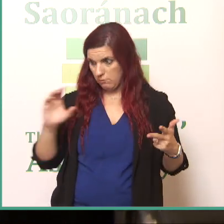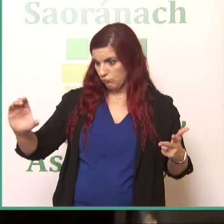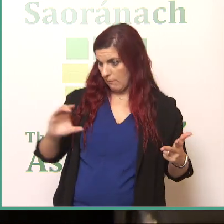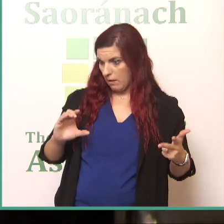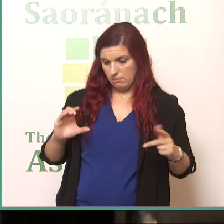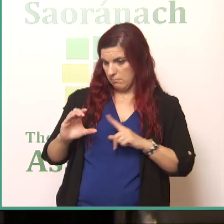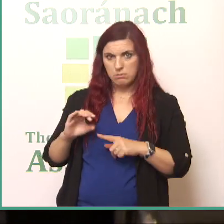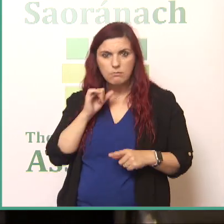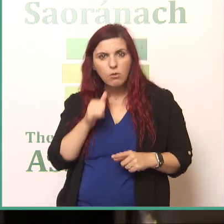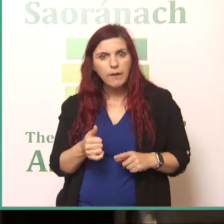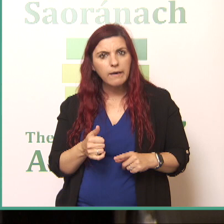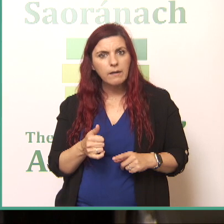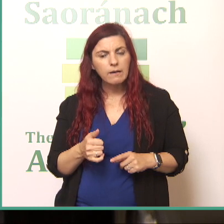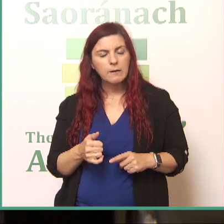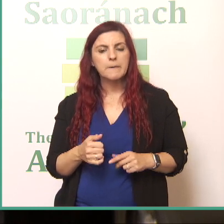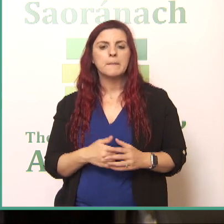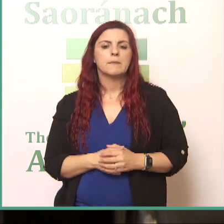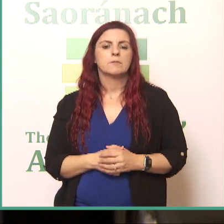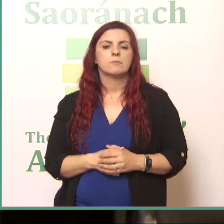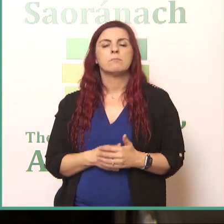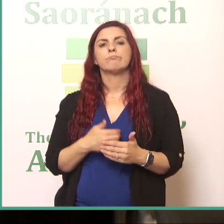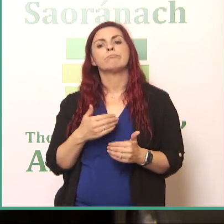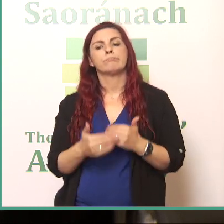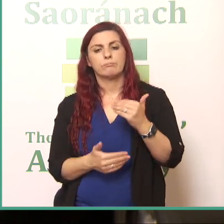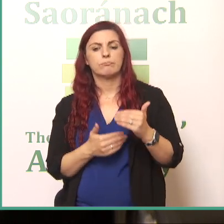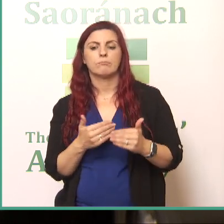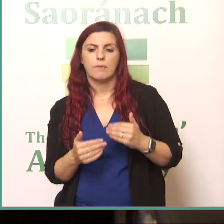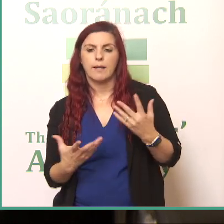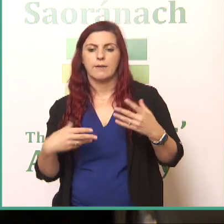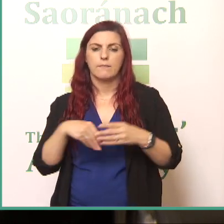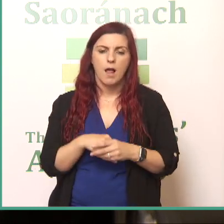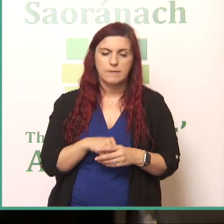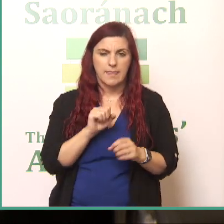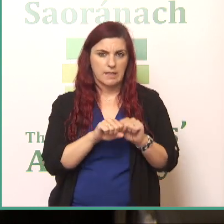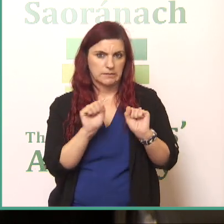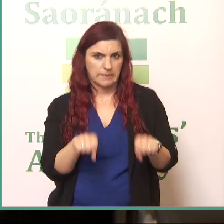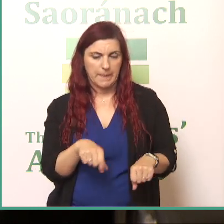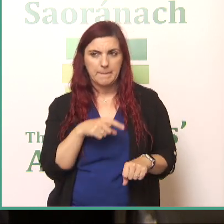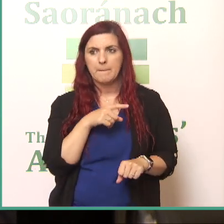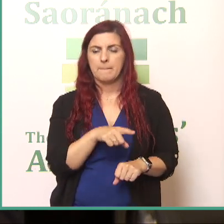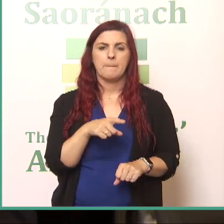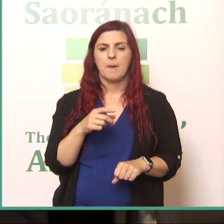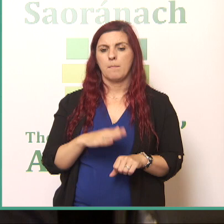over the years we took part in reps schemes and more recent in-dos schemes